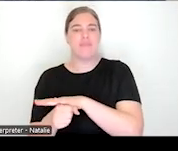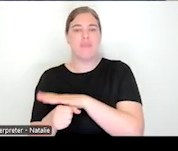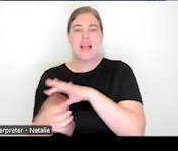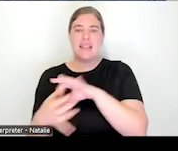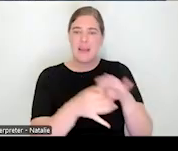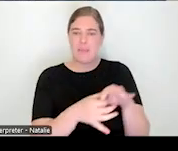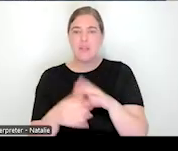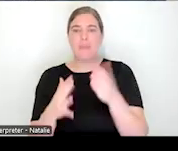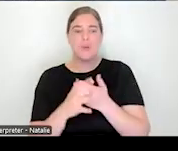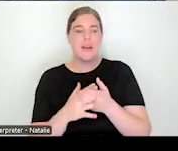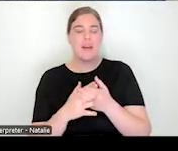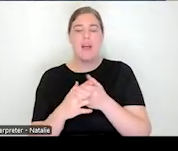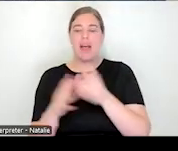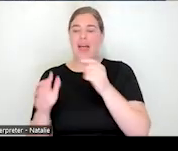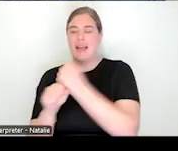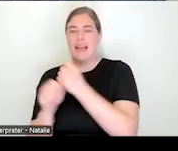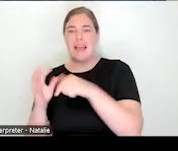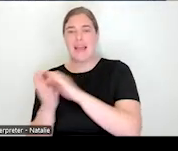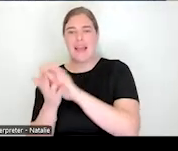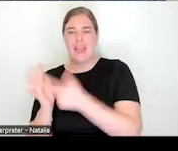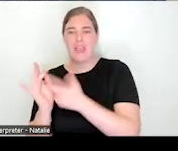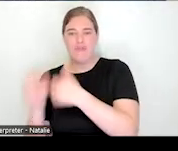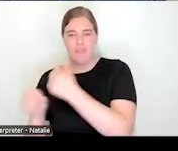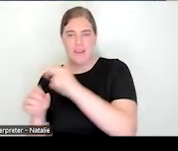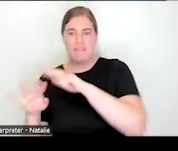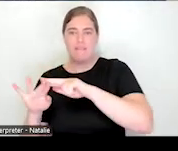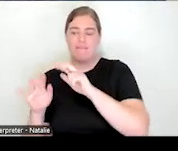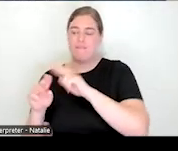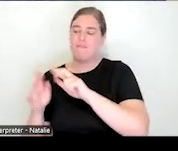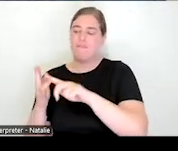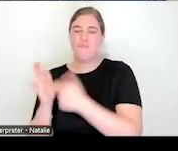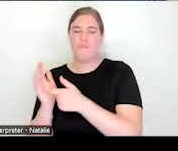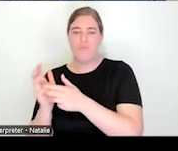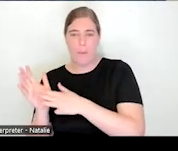is happening with the gathering and the forum, and also the Implementation Advisory Group will